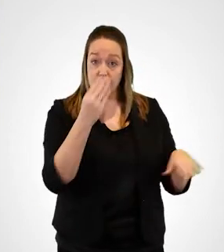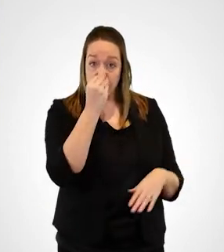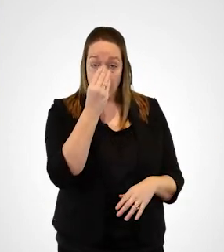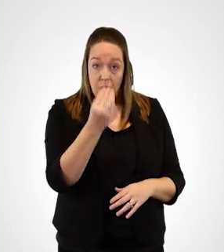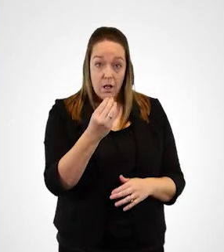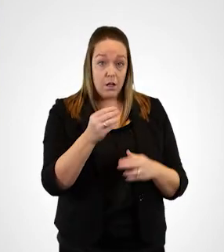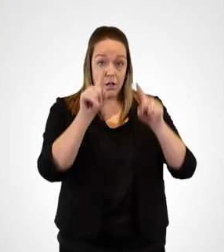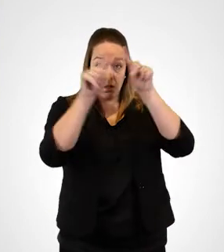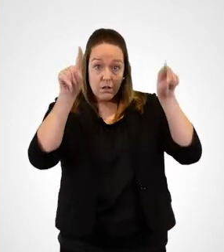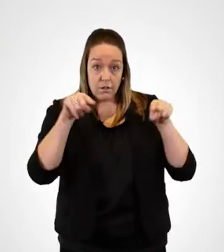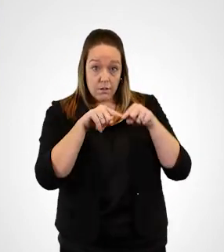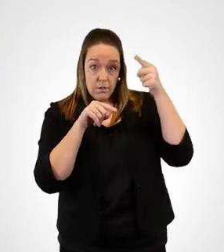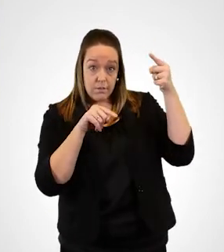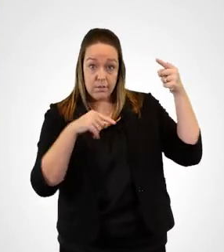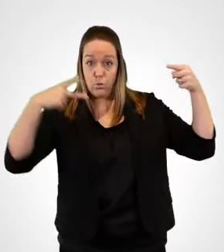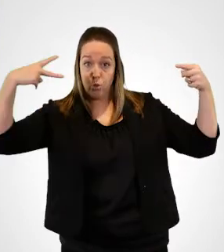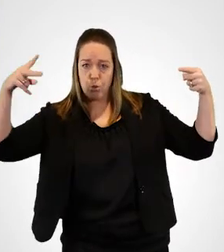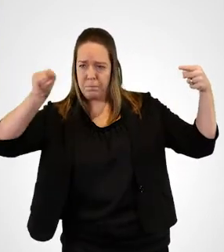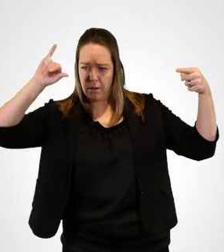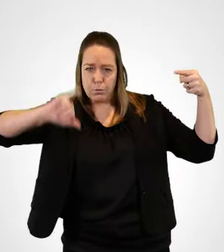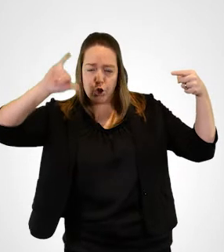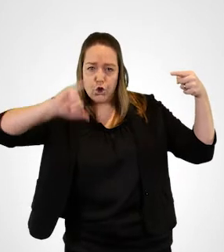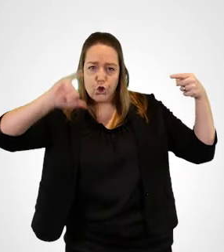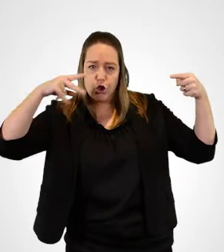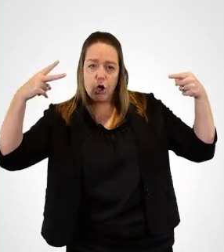and then we give the child two pictures and they have to choose the one